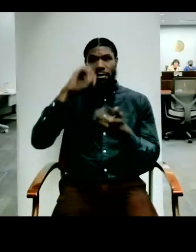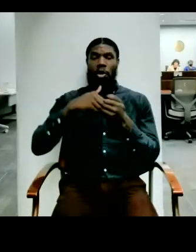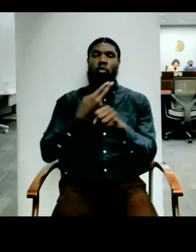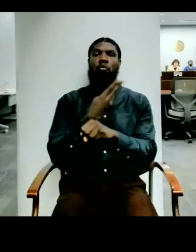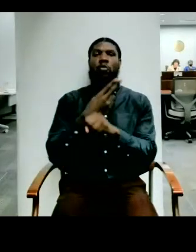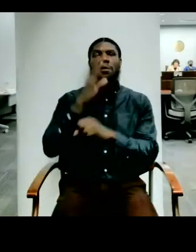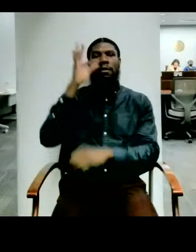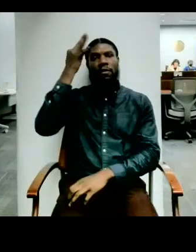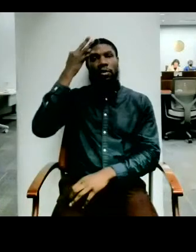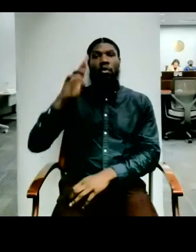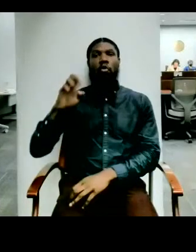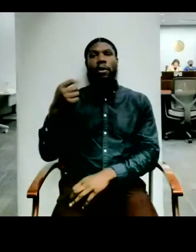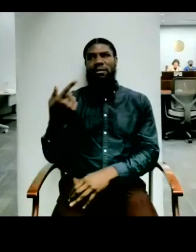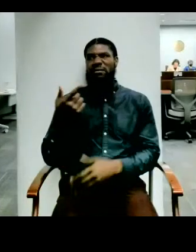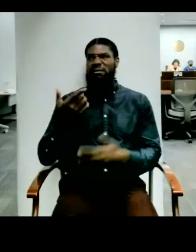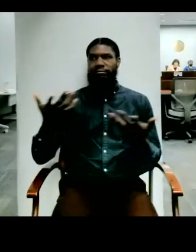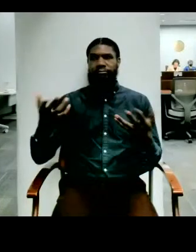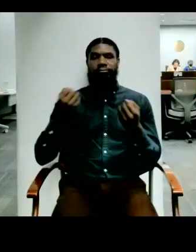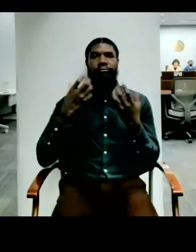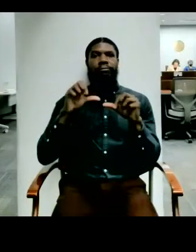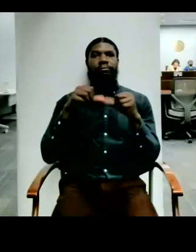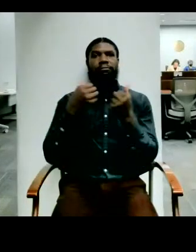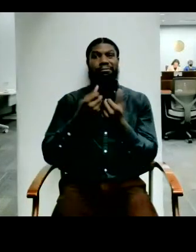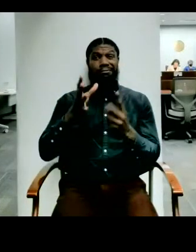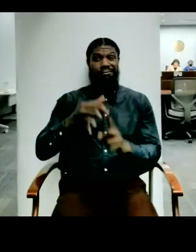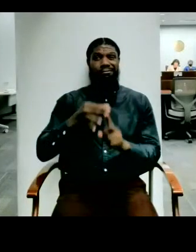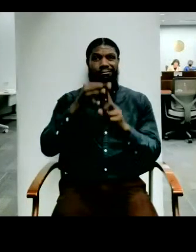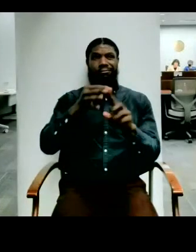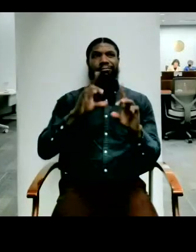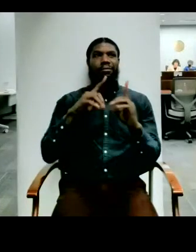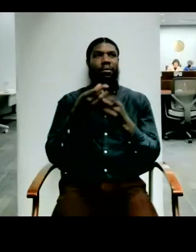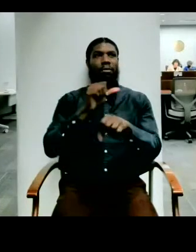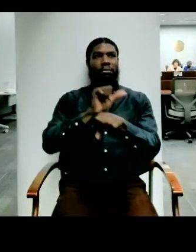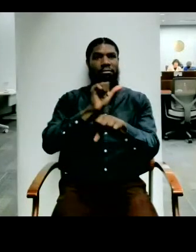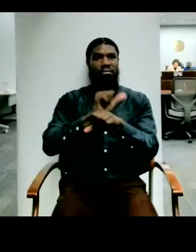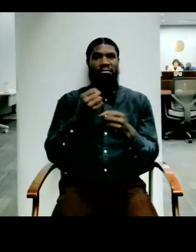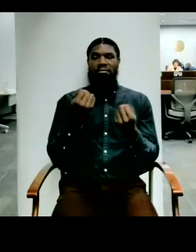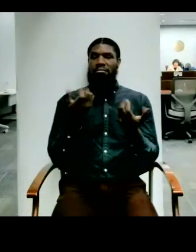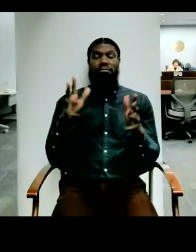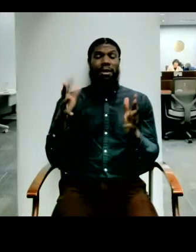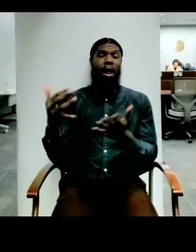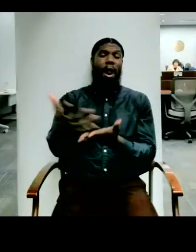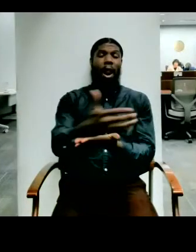A lot of agencies, especially at the Department of Labor, see hundreds of thousands of comments.